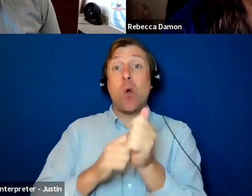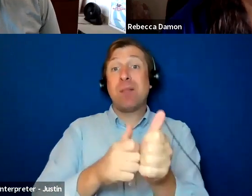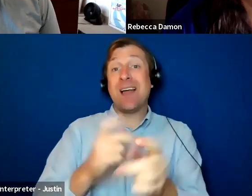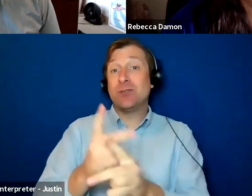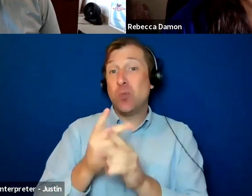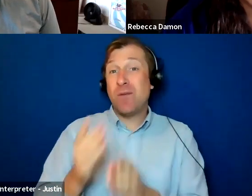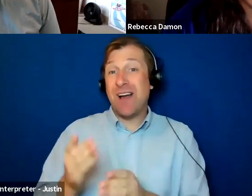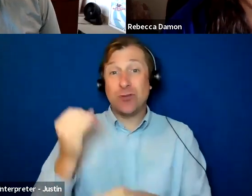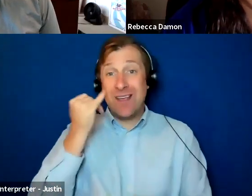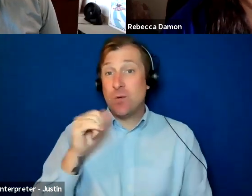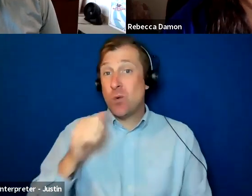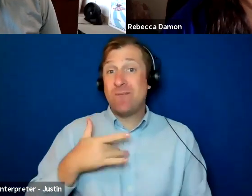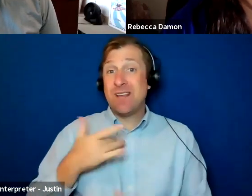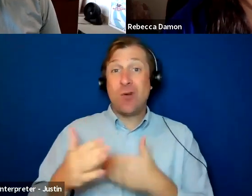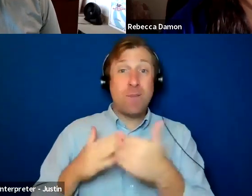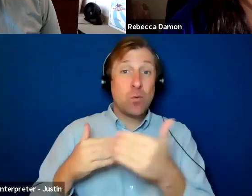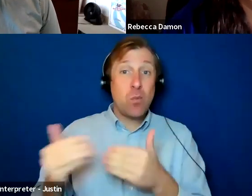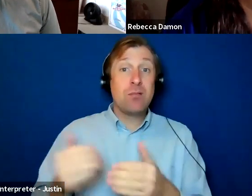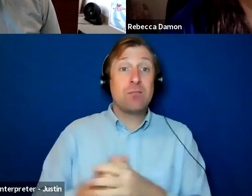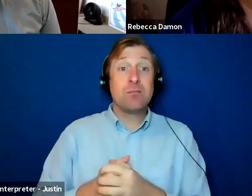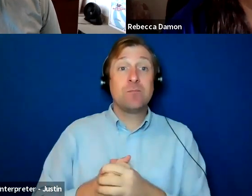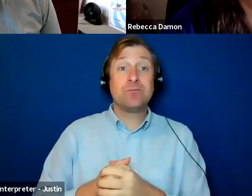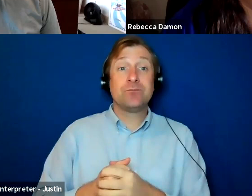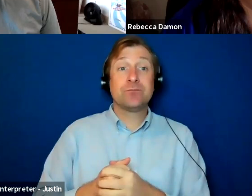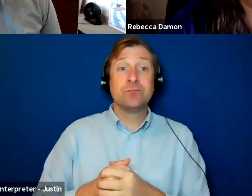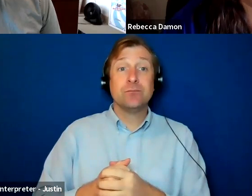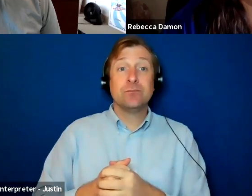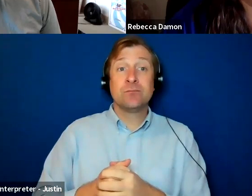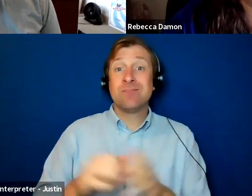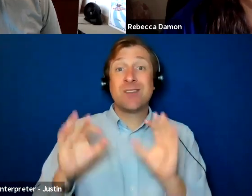don't feel comfortable doing that, it's completely perfect for you to contact us